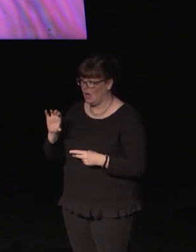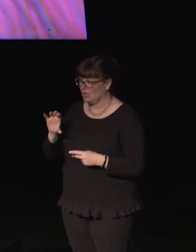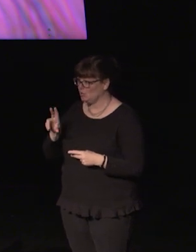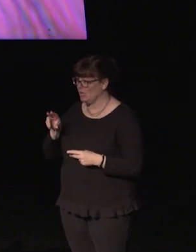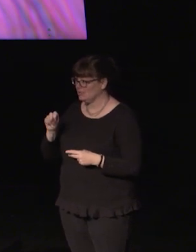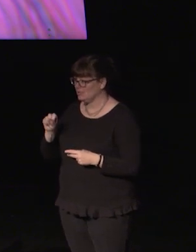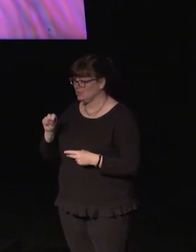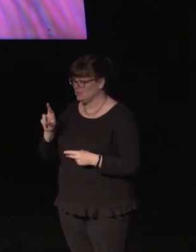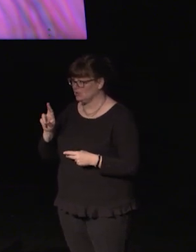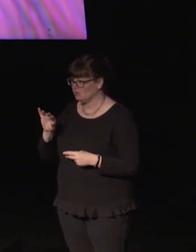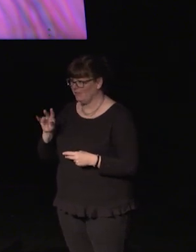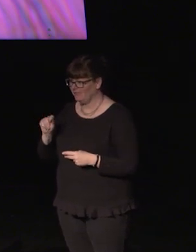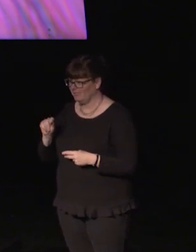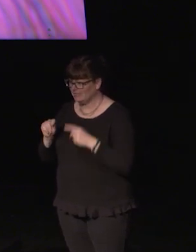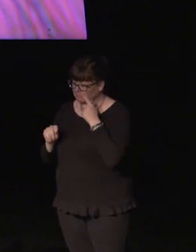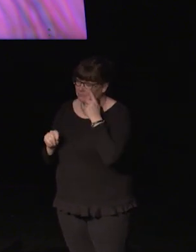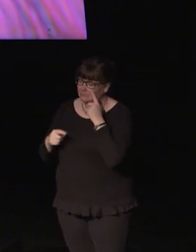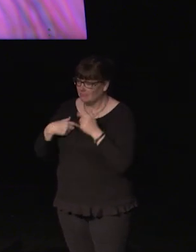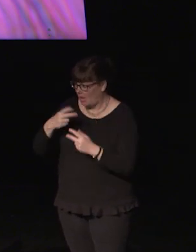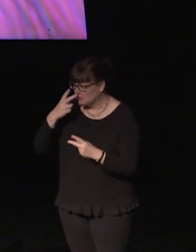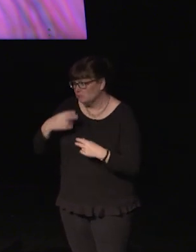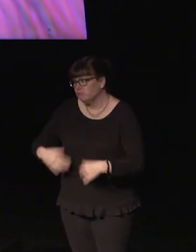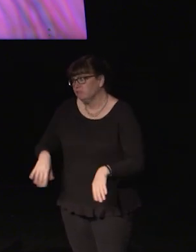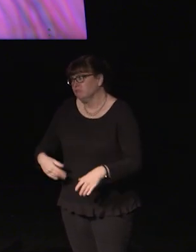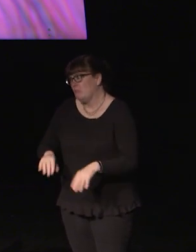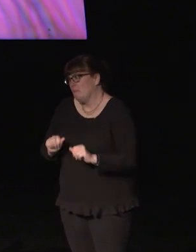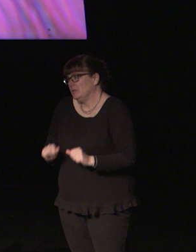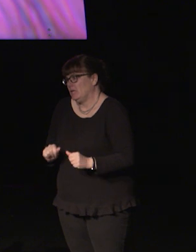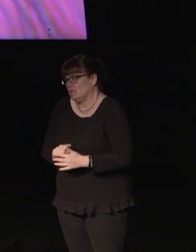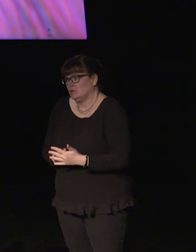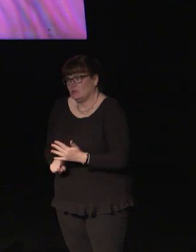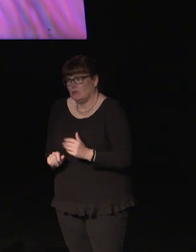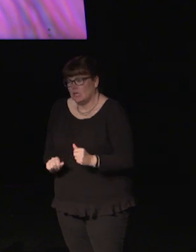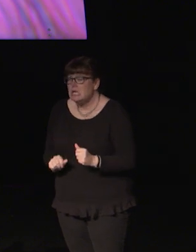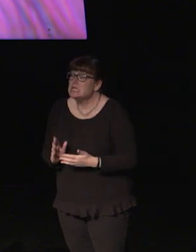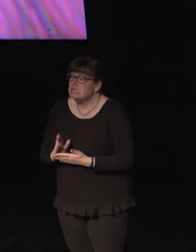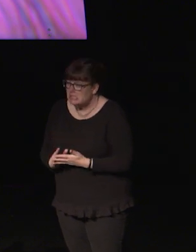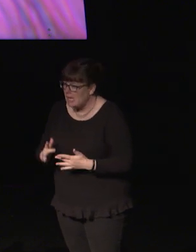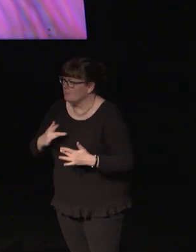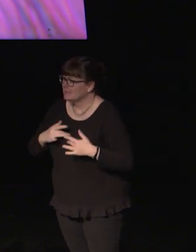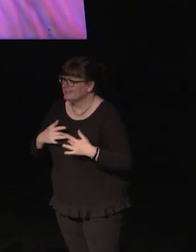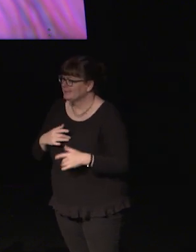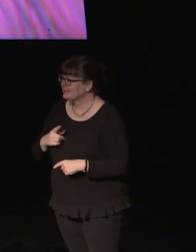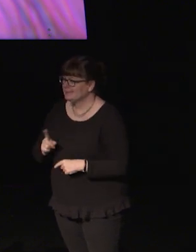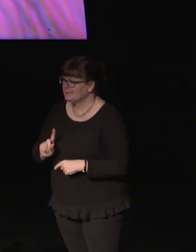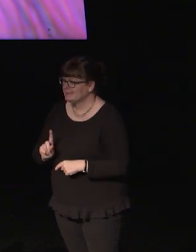I saw tons of potential there. I definitely had some concerns. But I pre-ordered the consumer version.